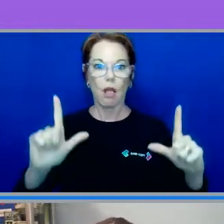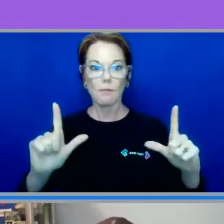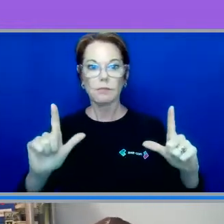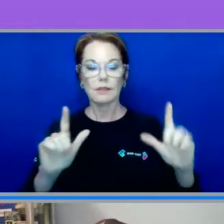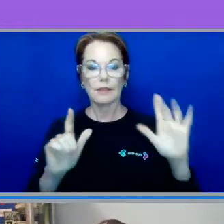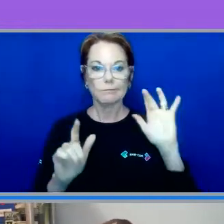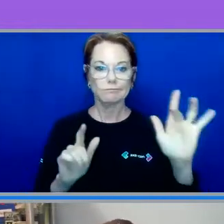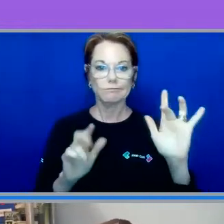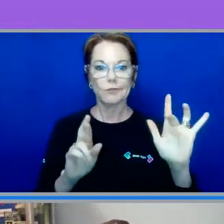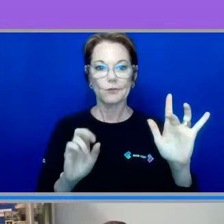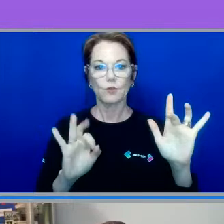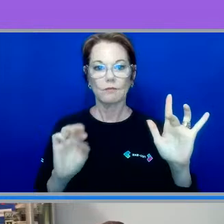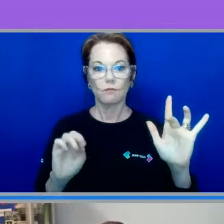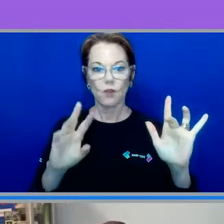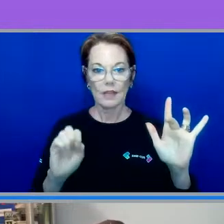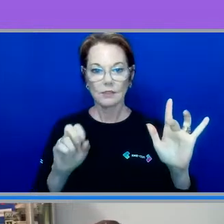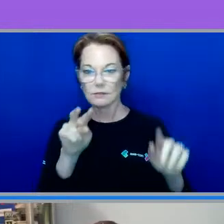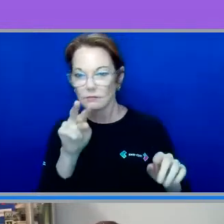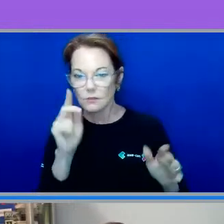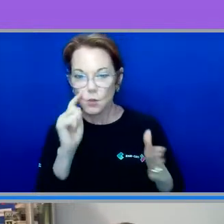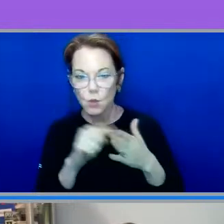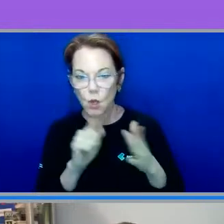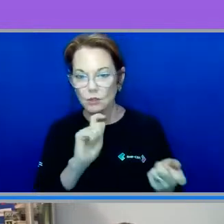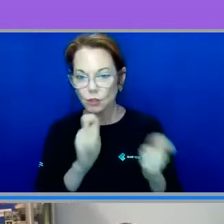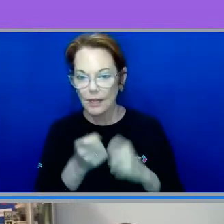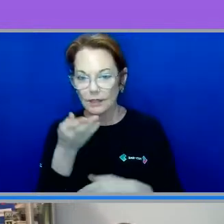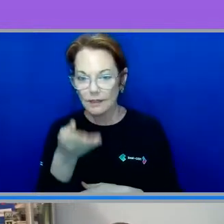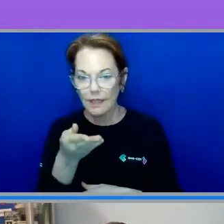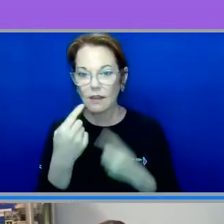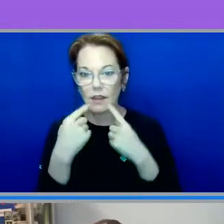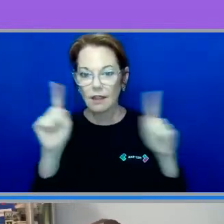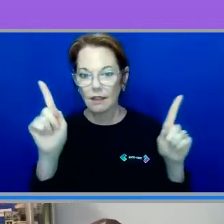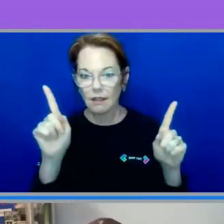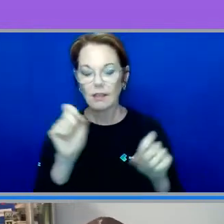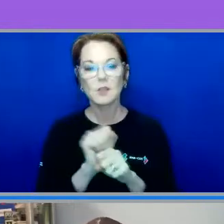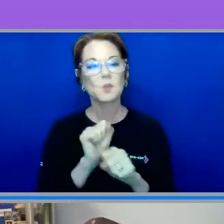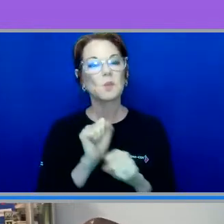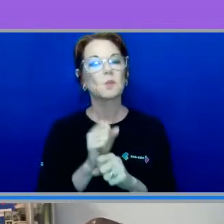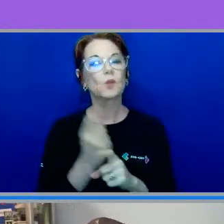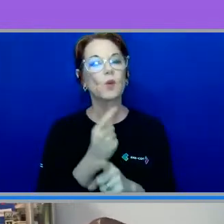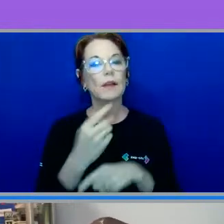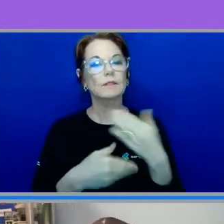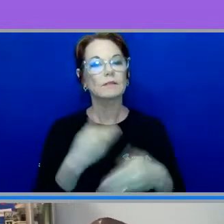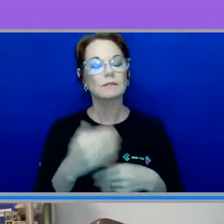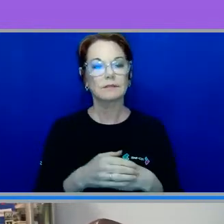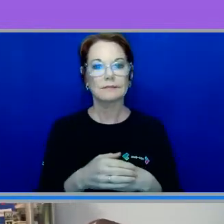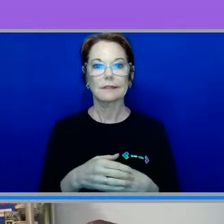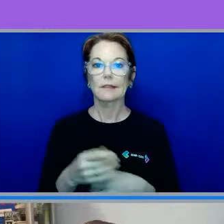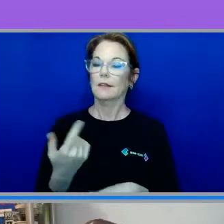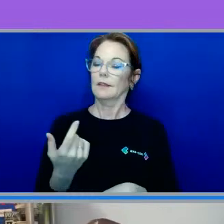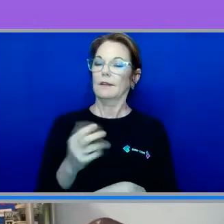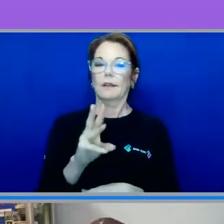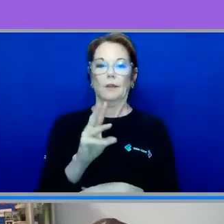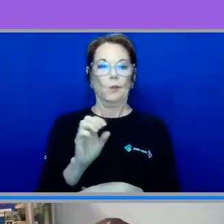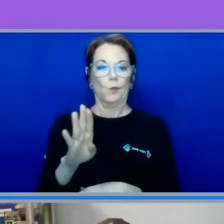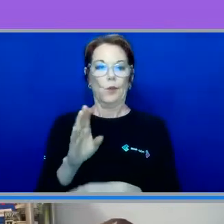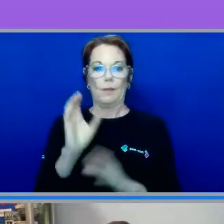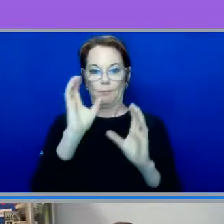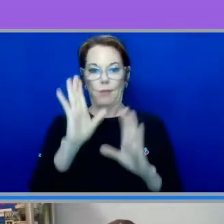they refresh and they make sure that the change they made is now in the website and it's working correctly. We all take web